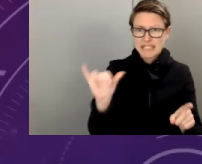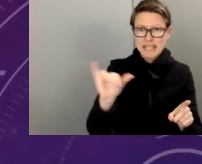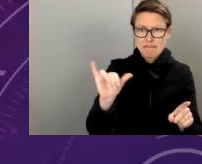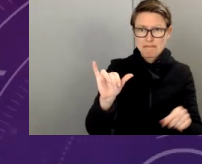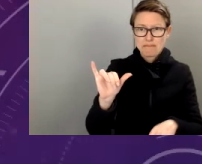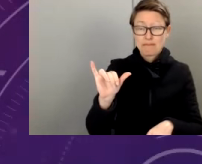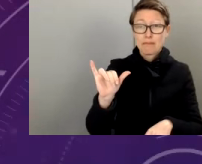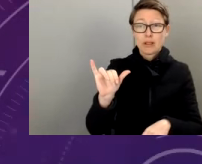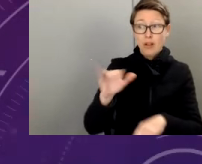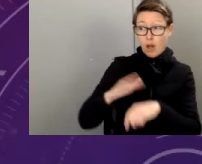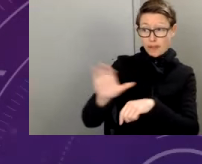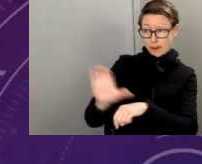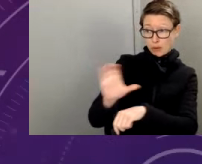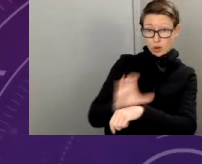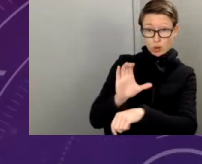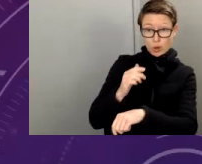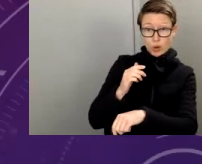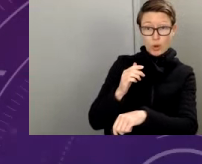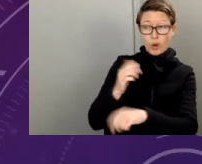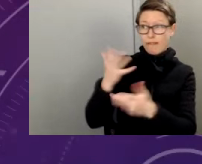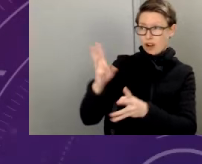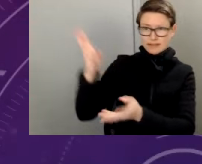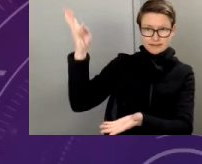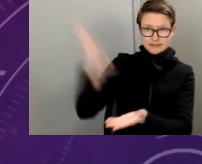We have this CSV file that we downloaded from the attendance report.